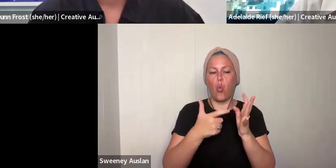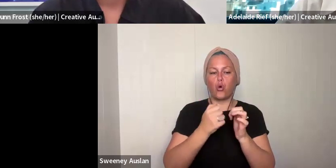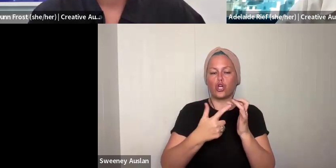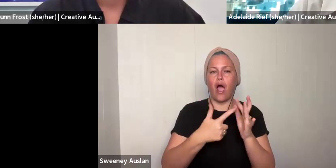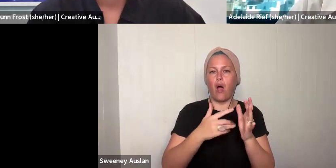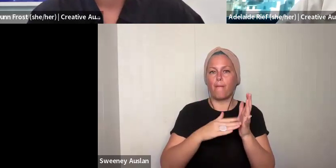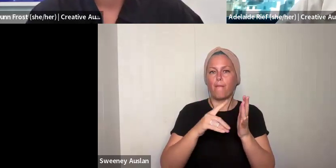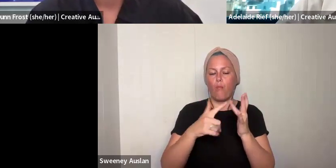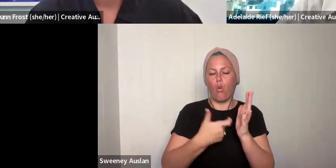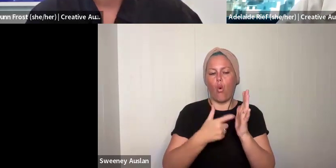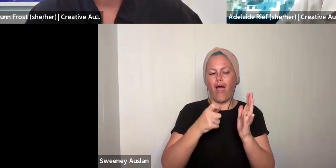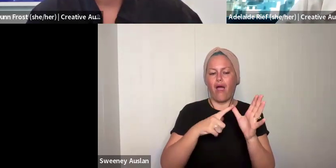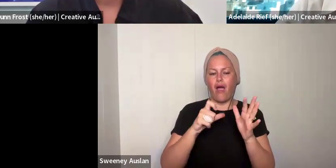leadershipprogram- @creative.gov.au. We can